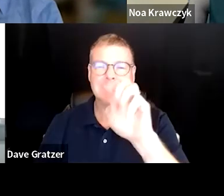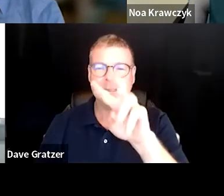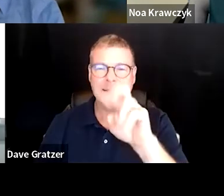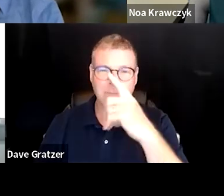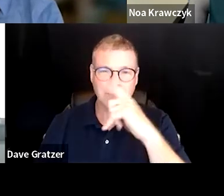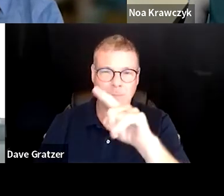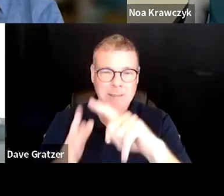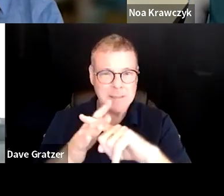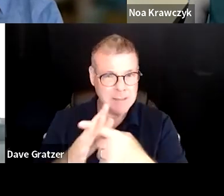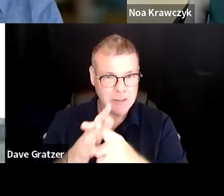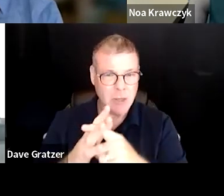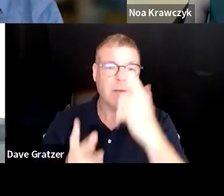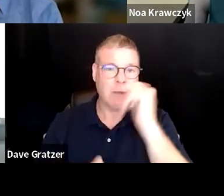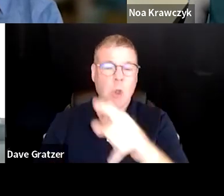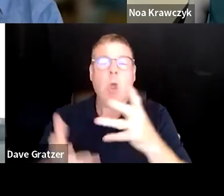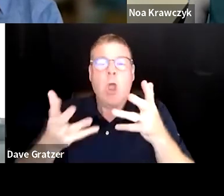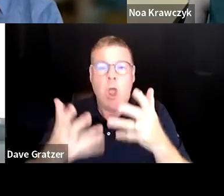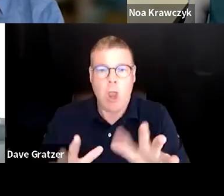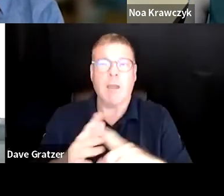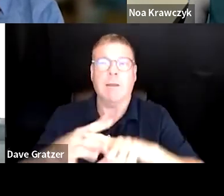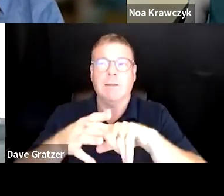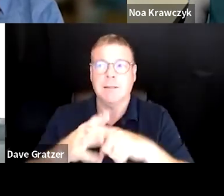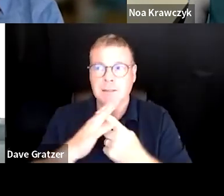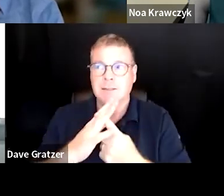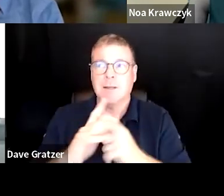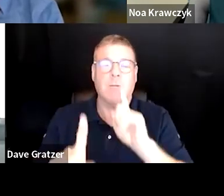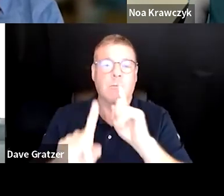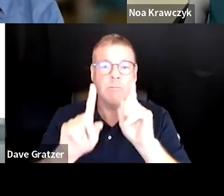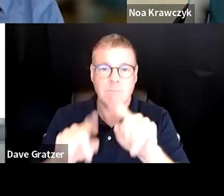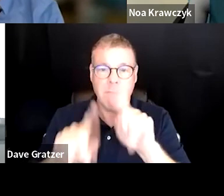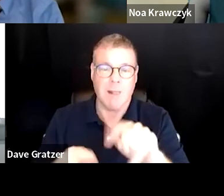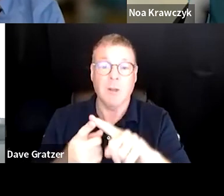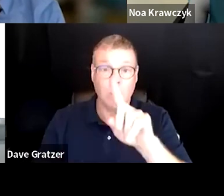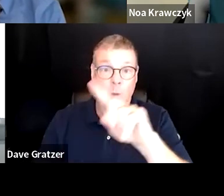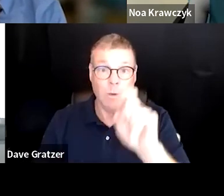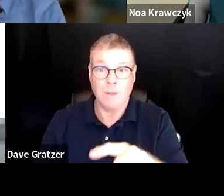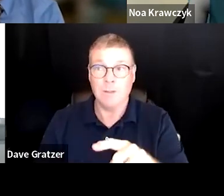because I noted that you had already started replying to one of these questions around Medicaid.